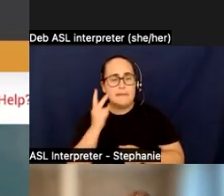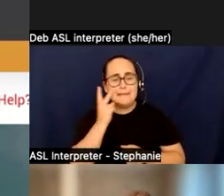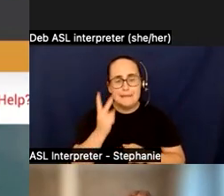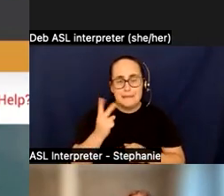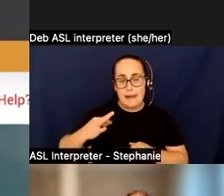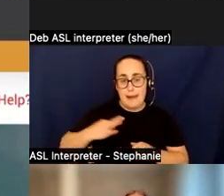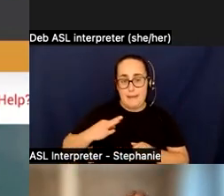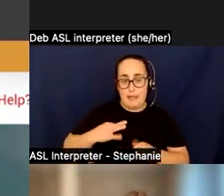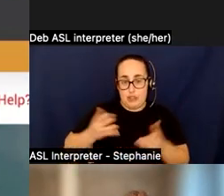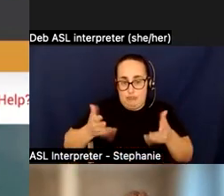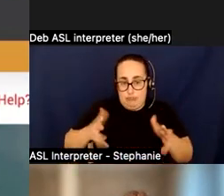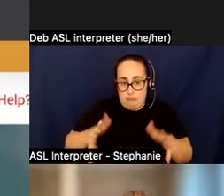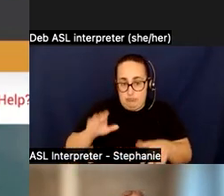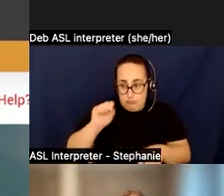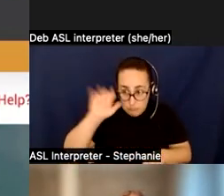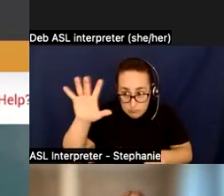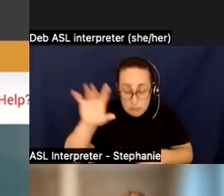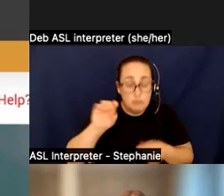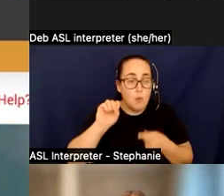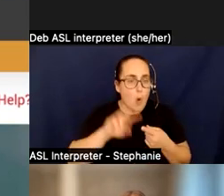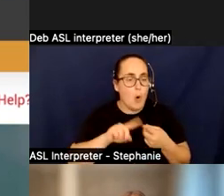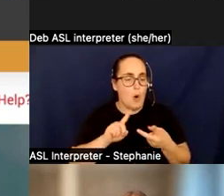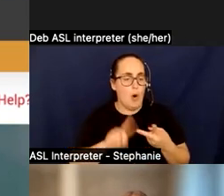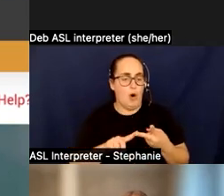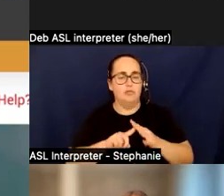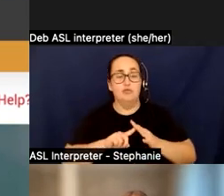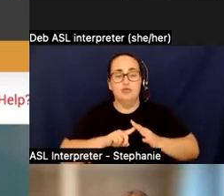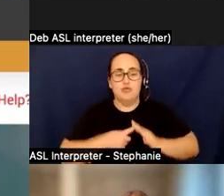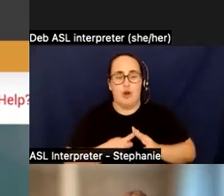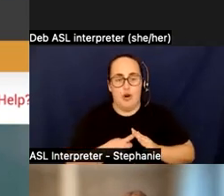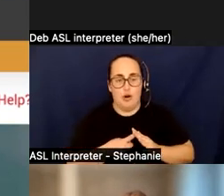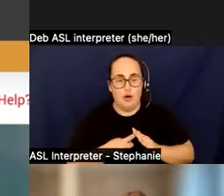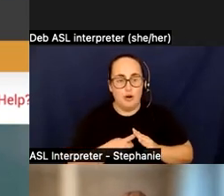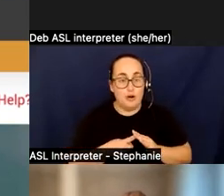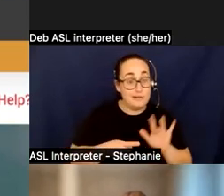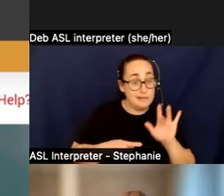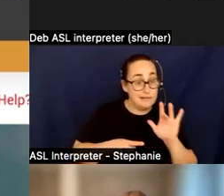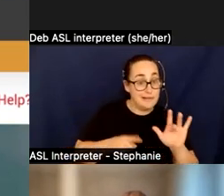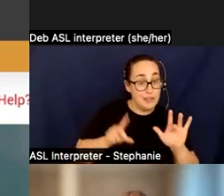submitted or that you're working on under Draft here what we have selected, you can see I have a